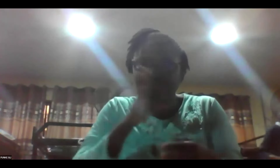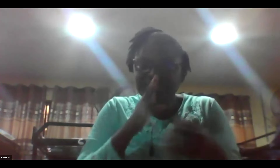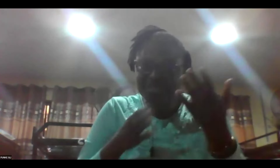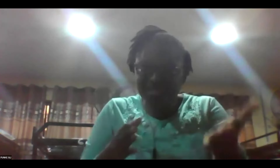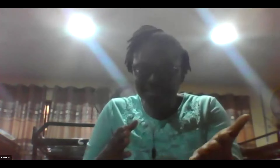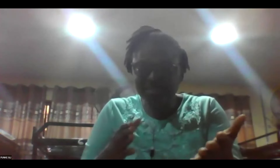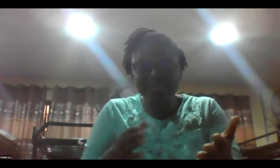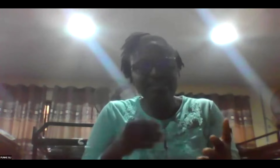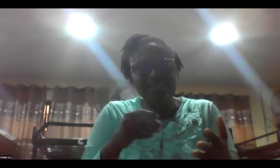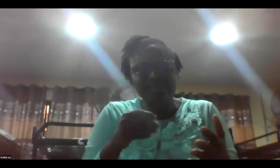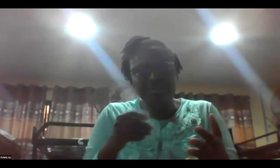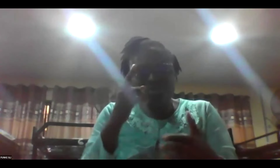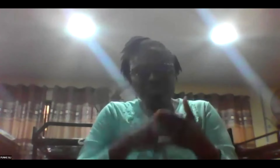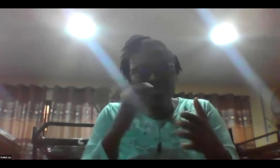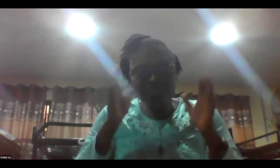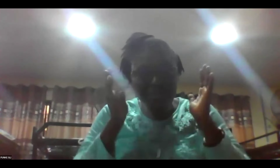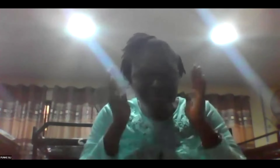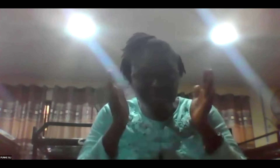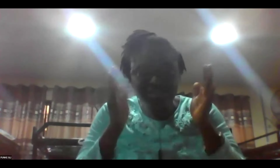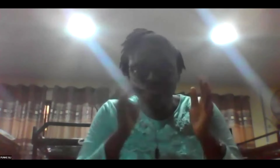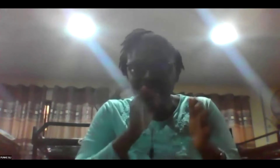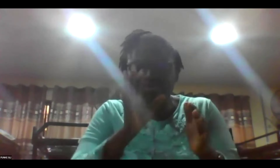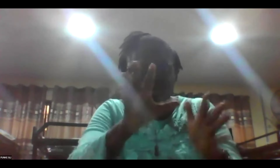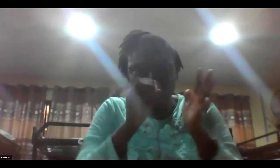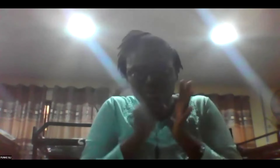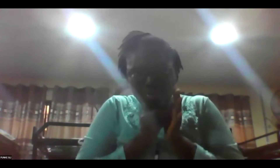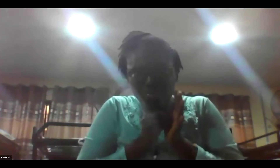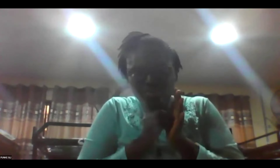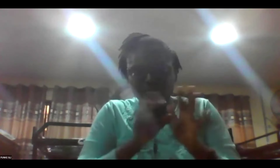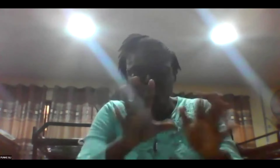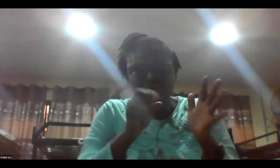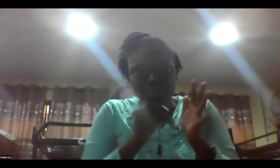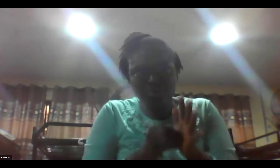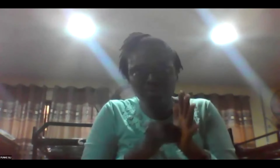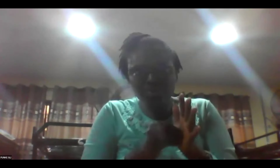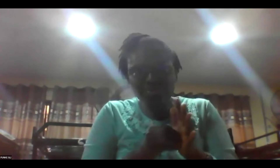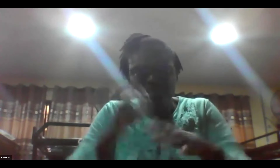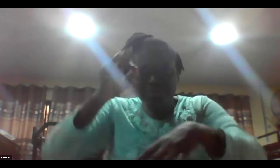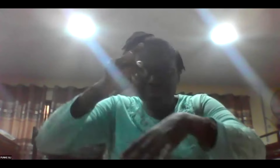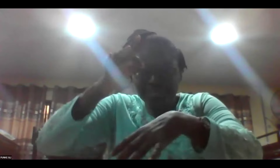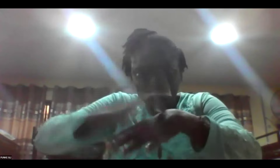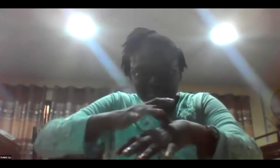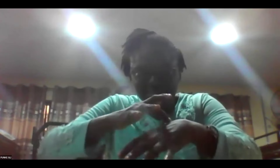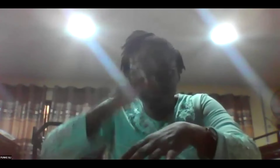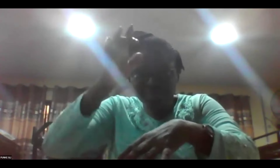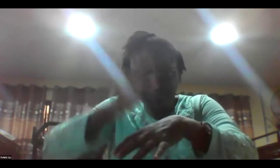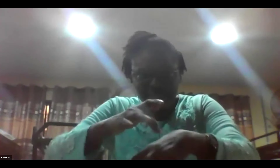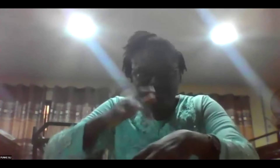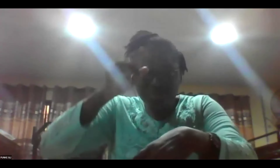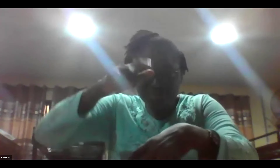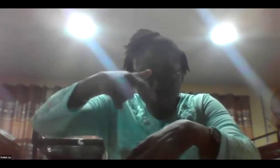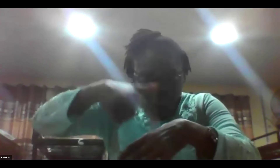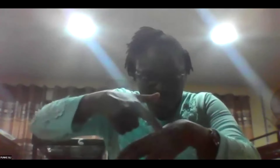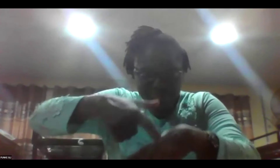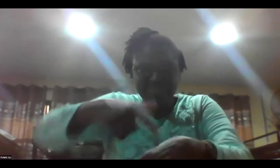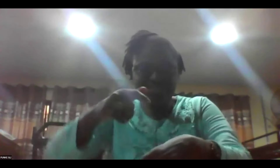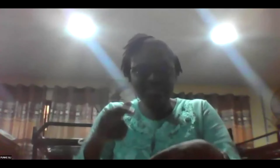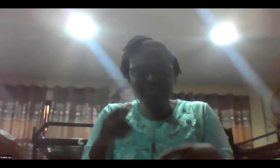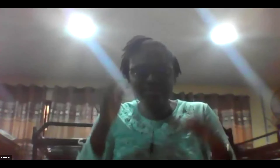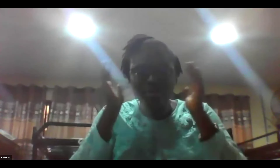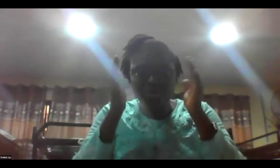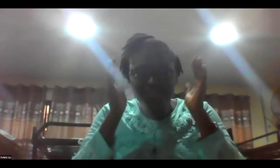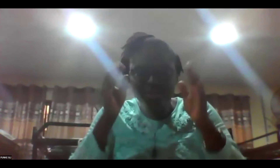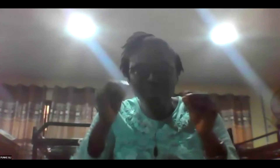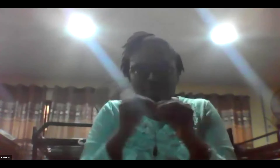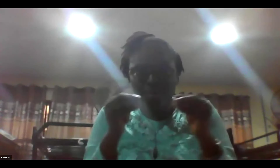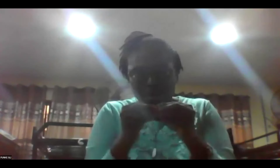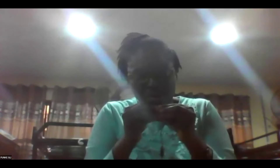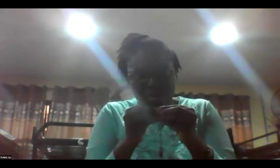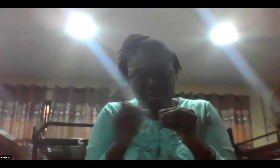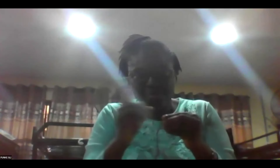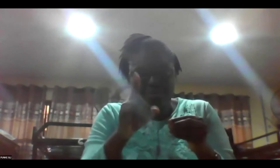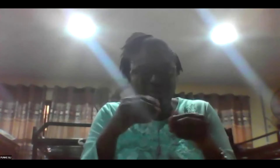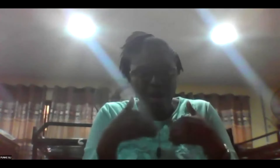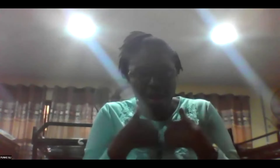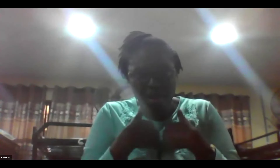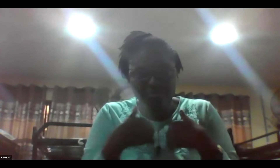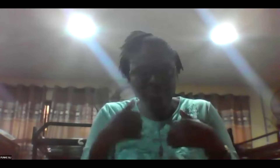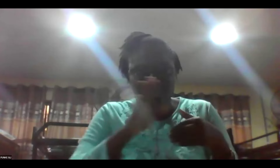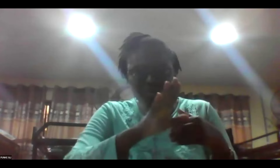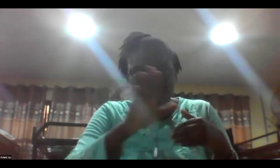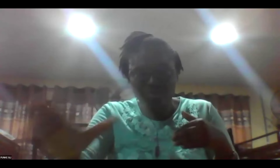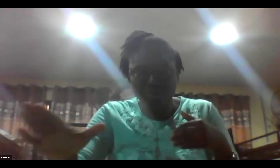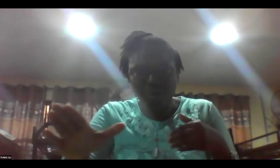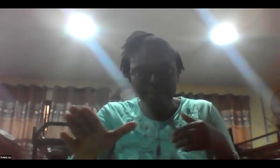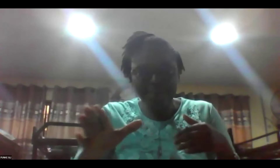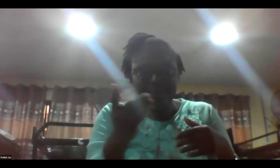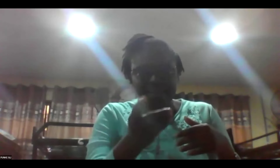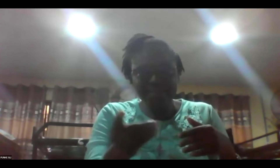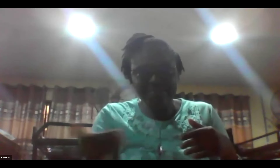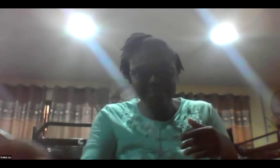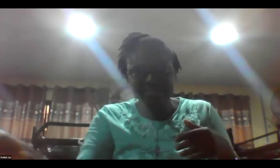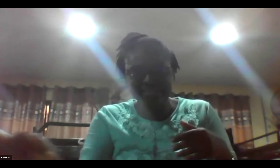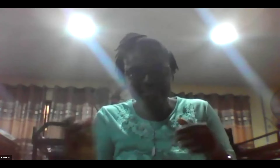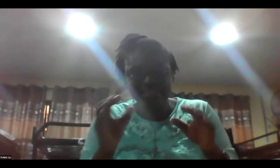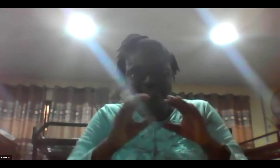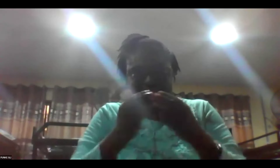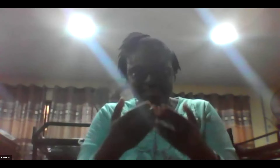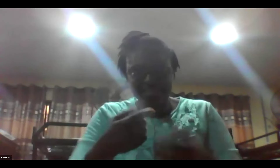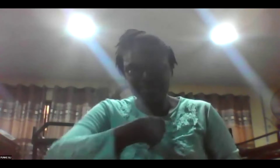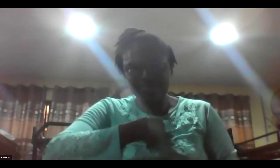The major thing that we want you to concentrate on is your own, where he shows where you click on that participant. The major thing I want you to concentrate more is where you have your device. Showing is you're gonna see something in bracket me in brackets.